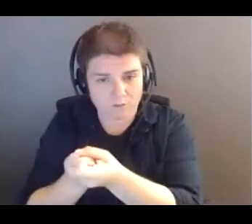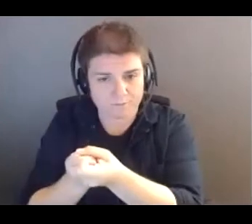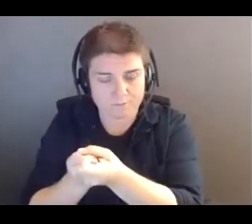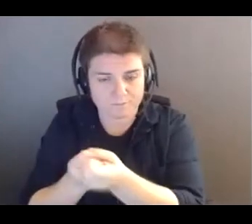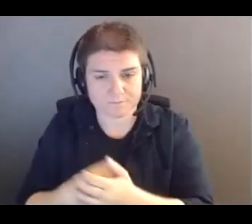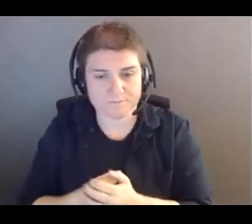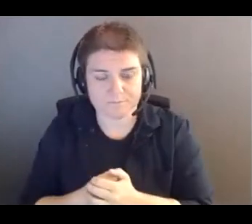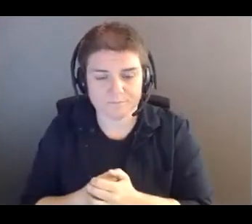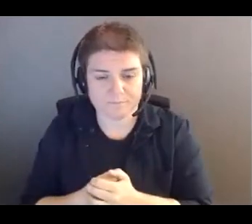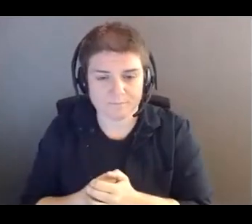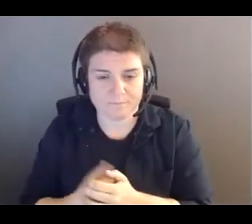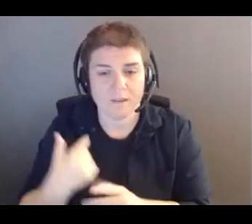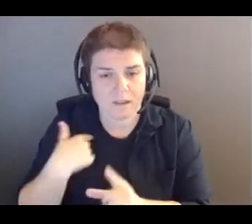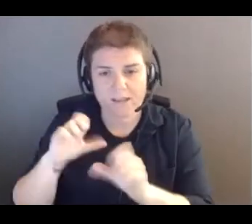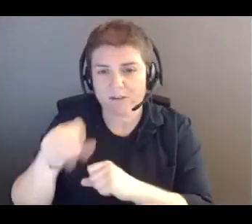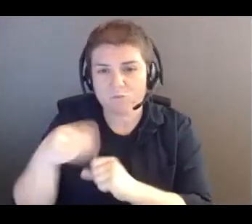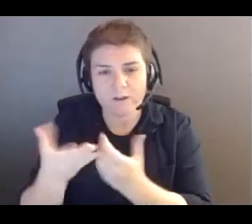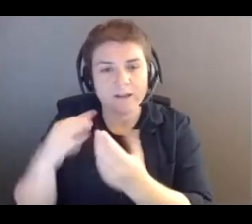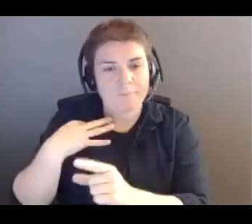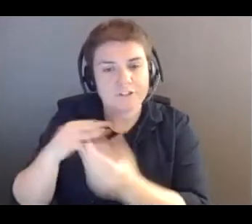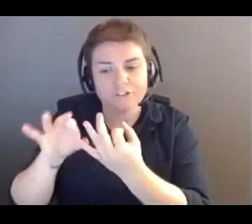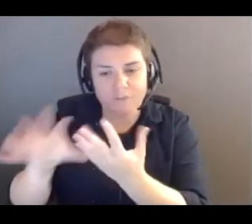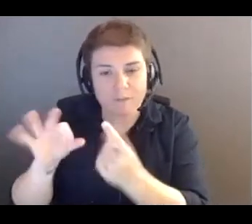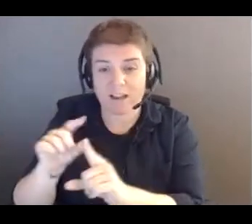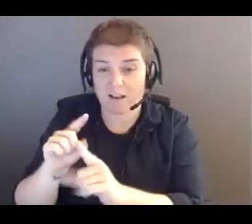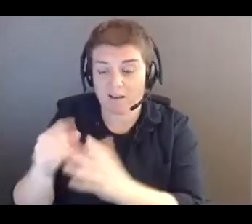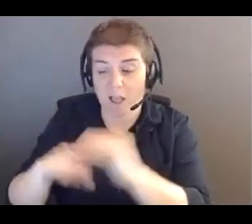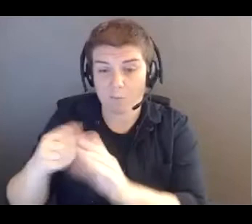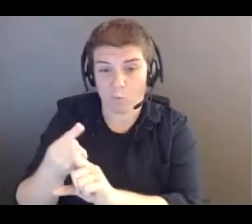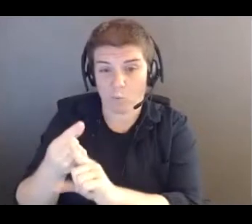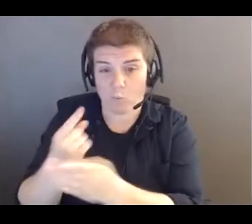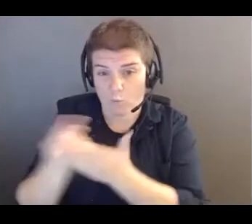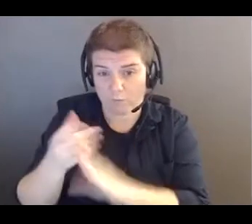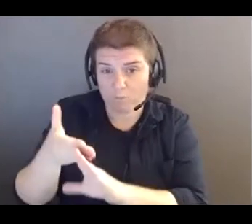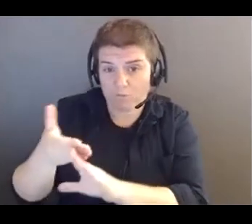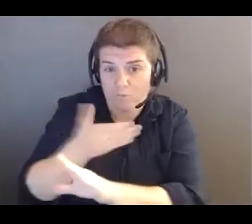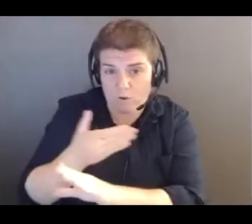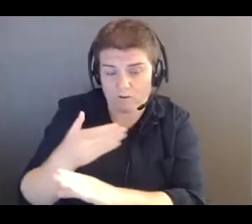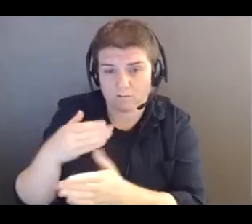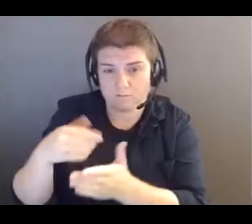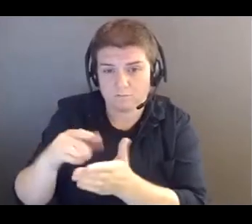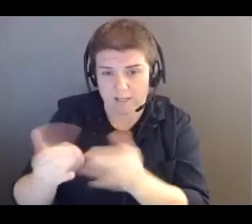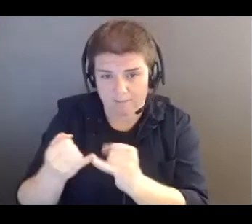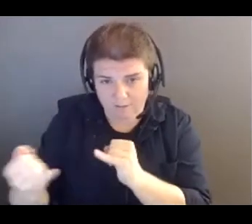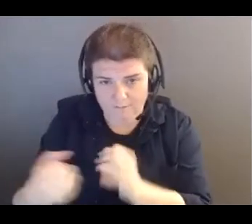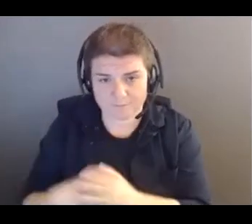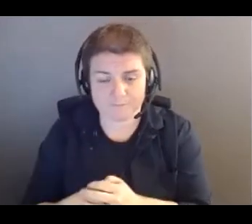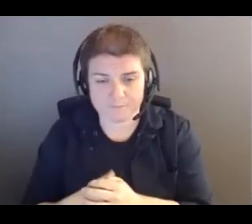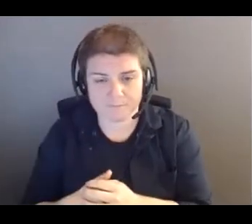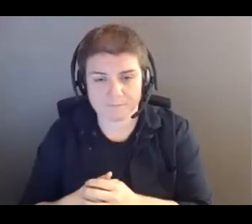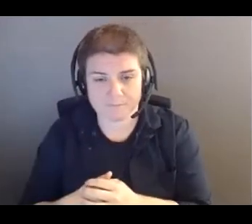I can provide application feedback up to one week before the application deadline. We also